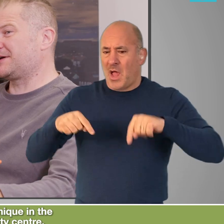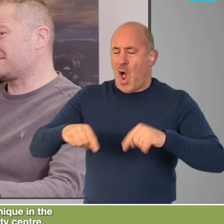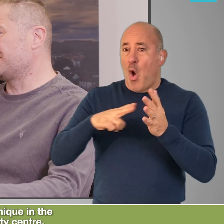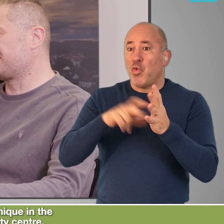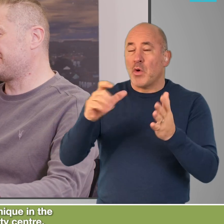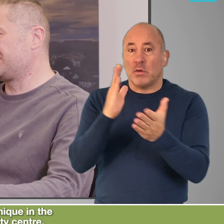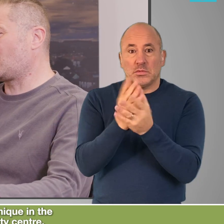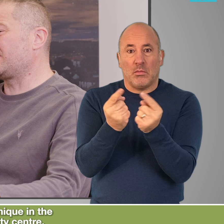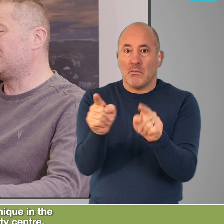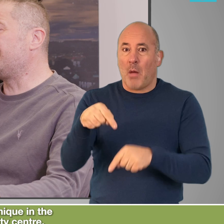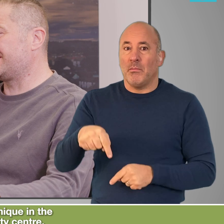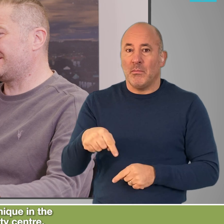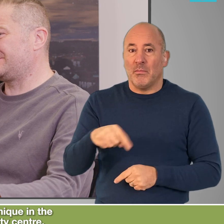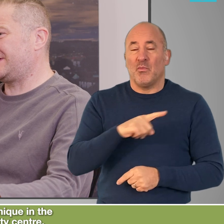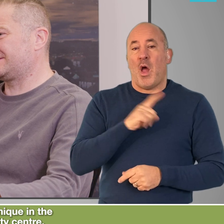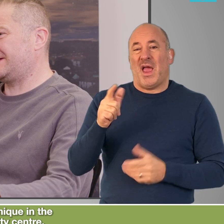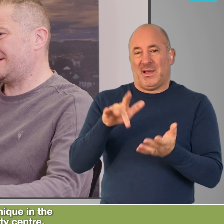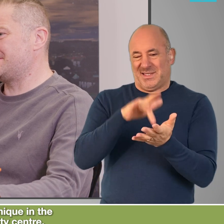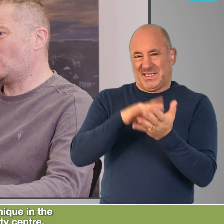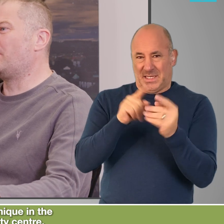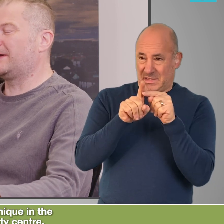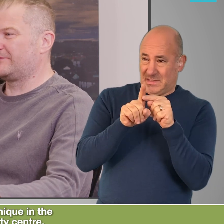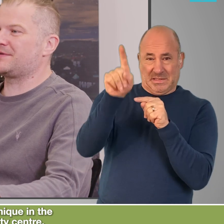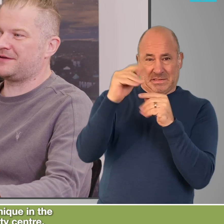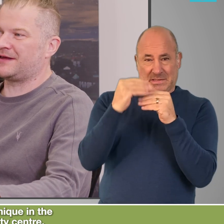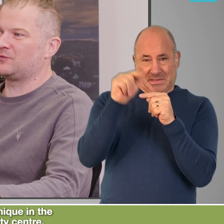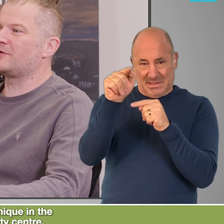Newcastle's quite unique in the fact uphill of the city centre,